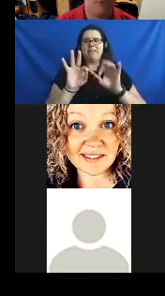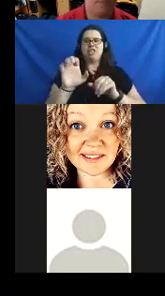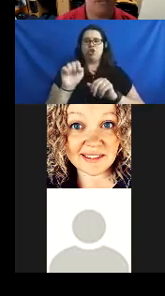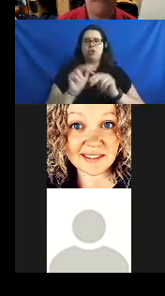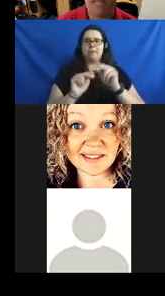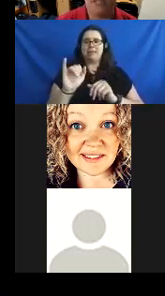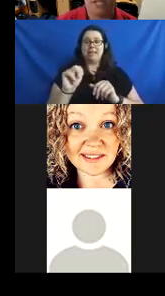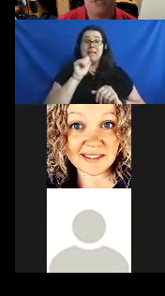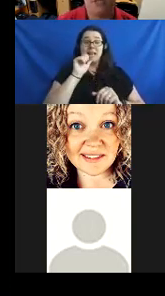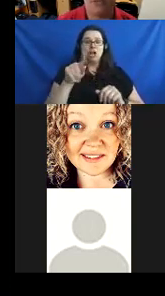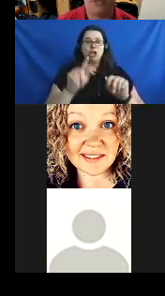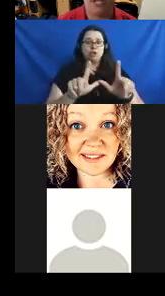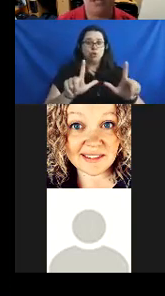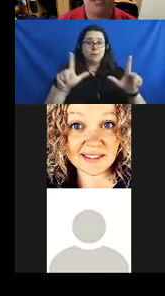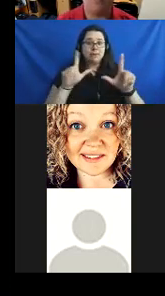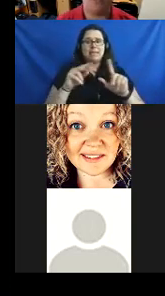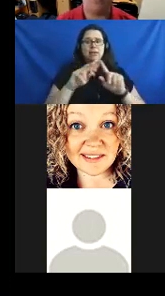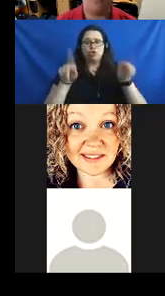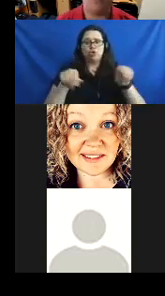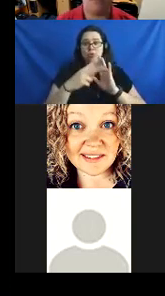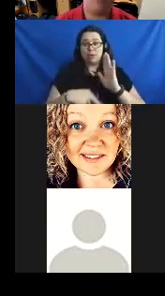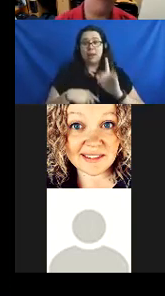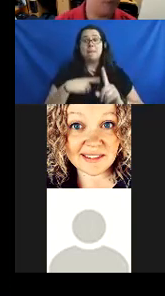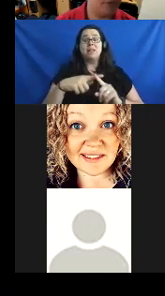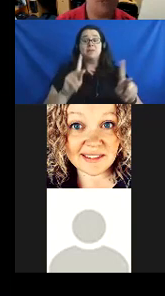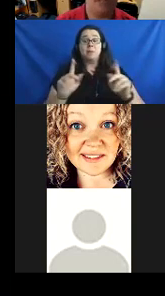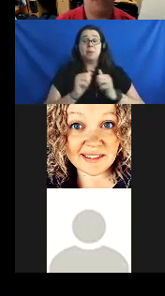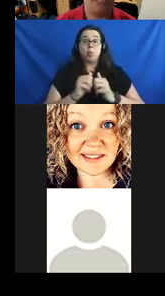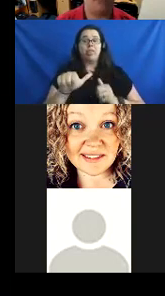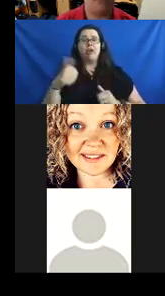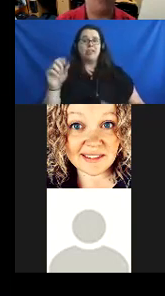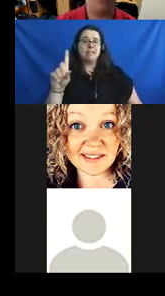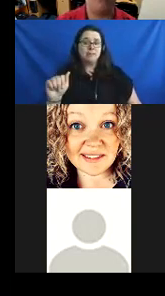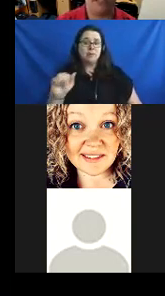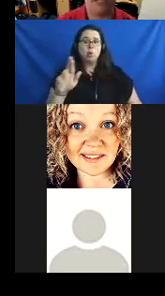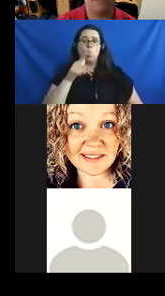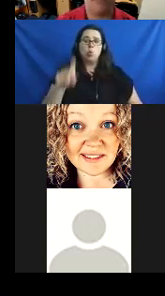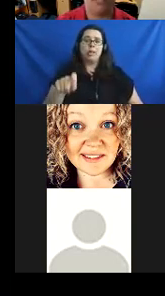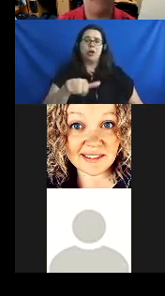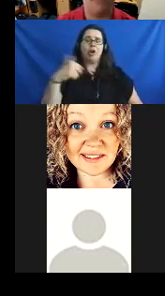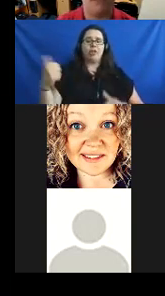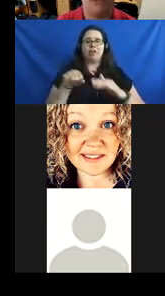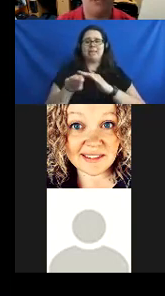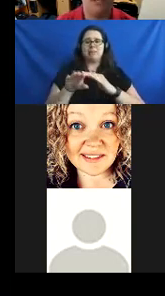MAGNIFICATION AND SCREEN READING BUT ALSO FOR PEOPLE WITH OTHER DISABILITIES OR WHO NEED OTHER ACCESSIBLE FEATURES.